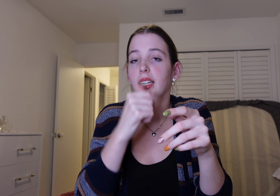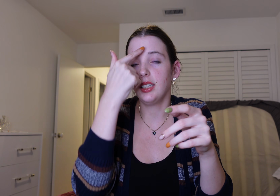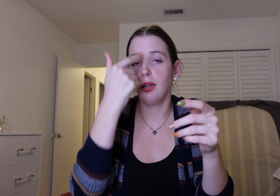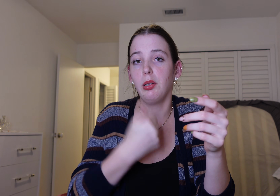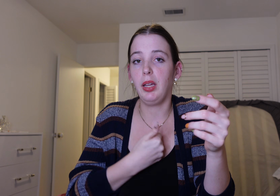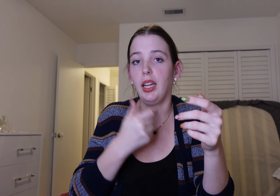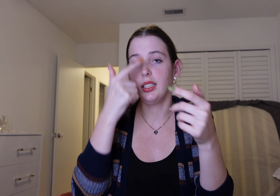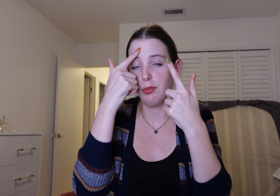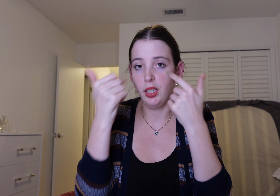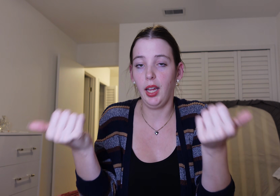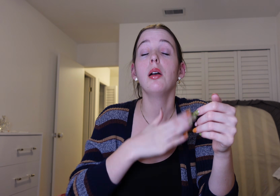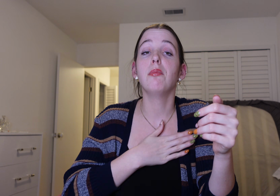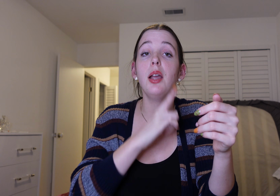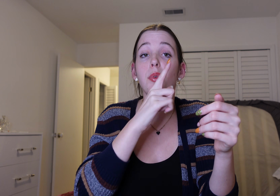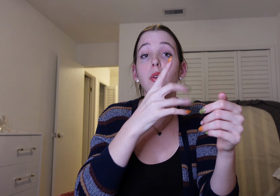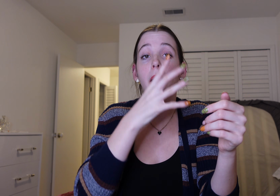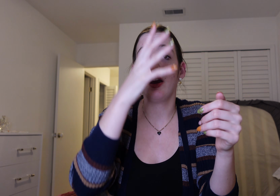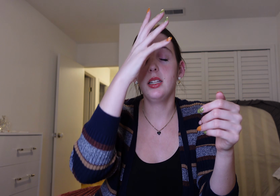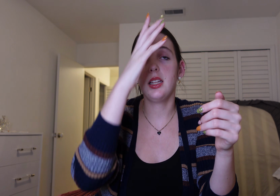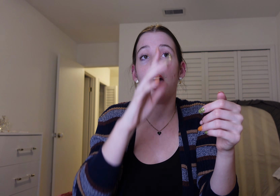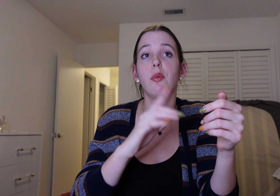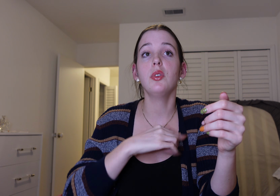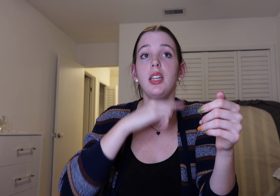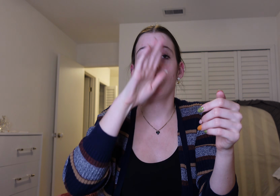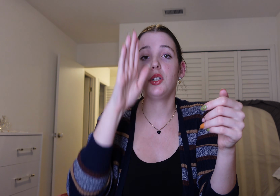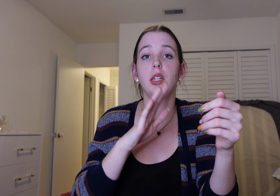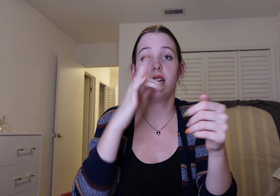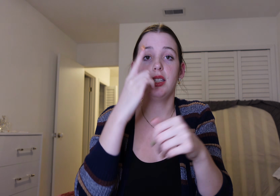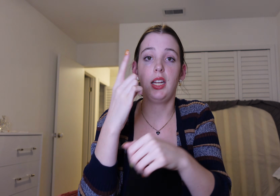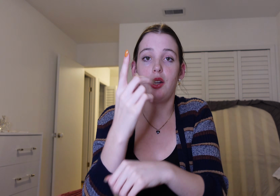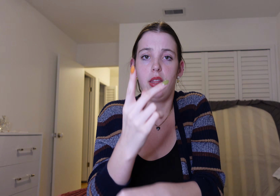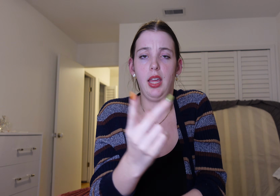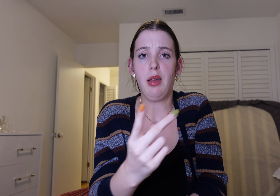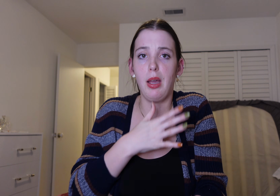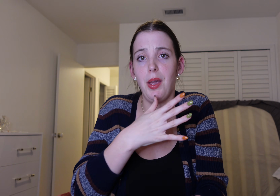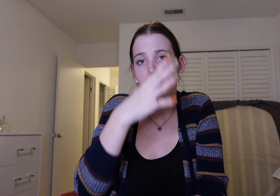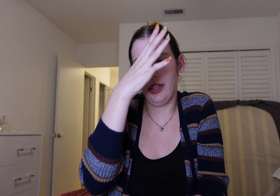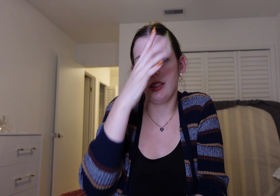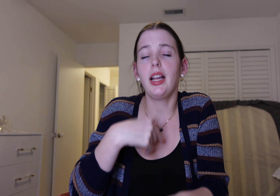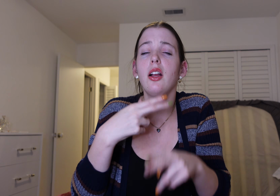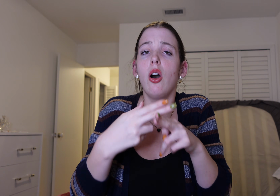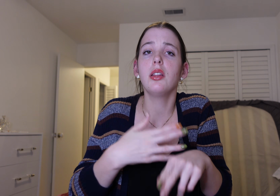it's not up to me It's up to them my real parents I will never consider them my parents like, I call them